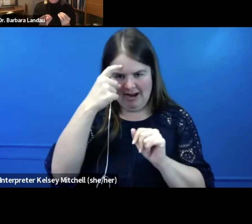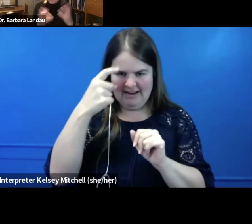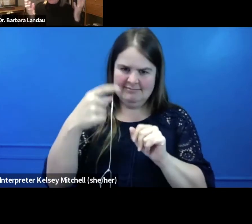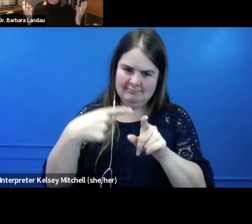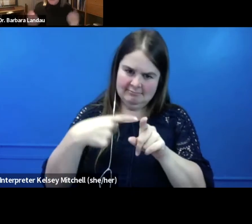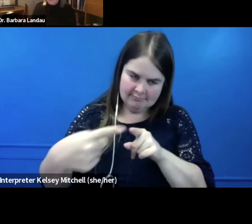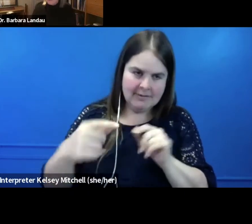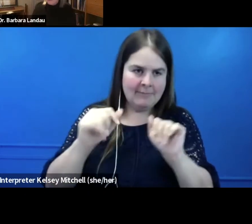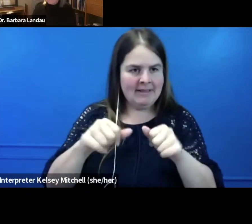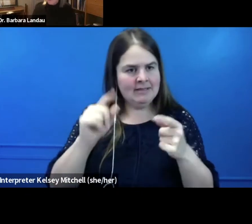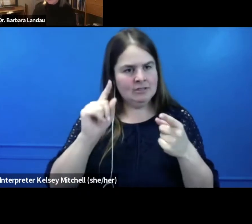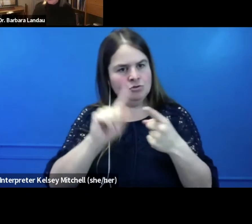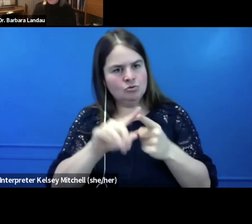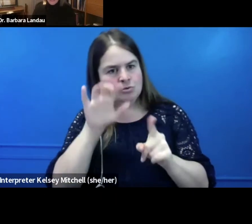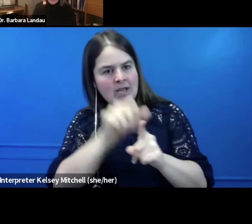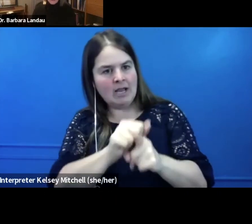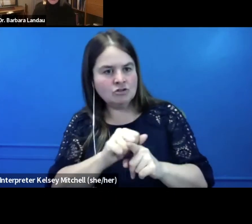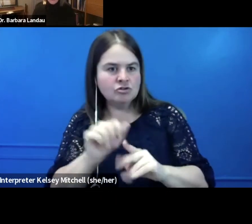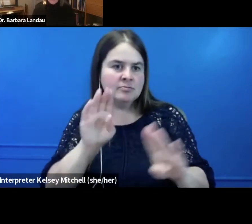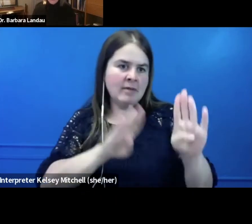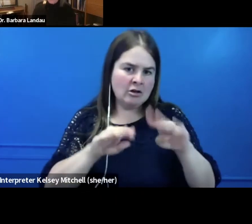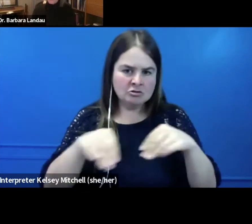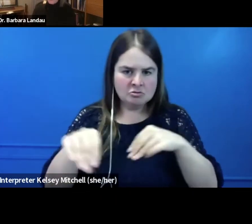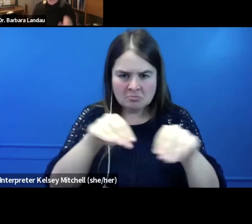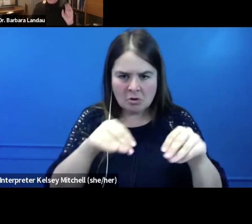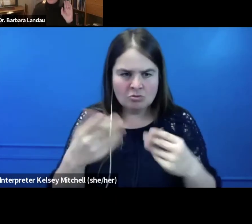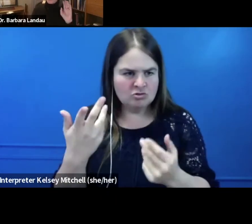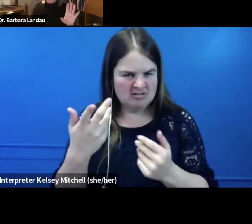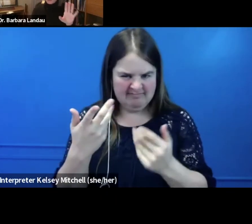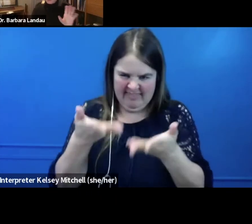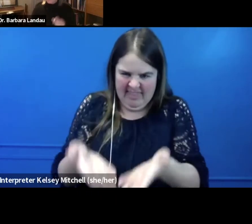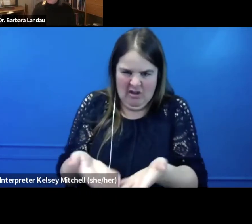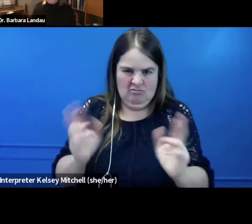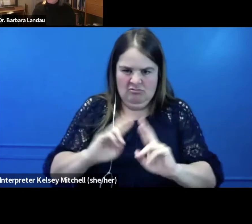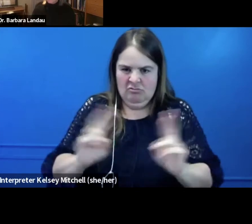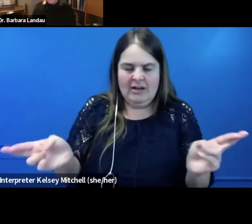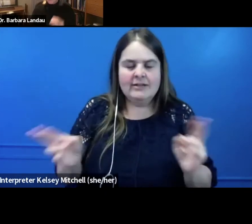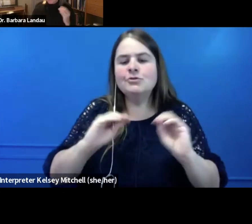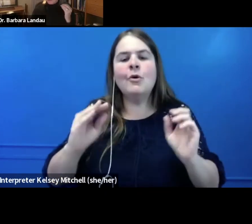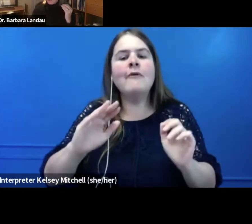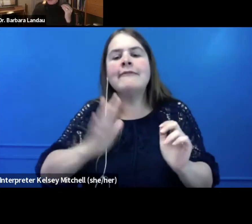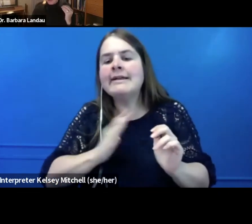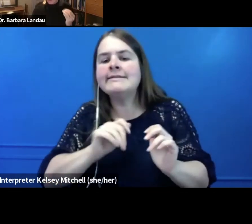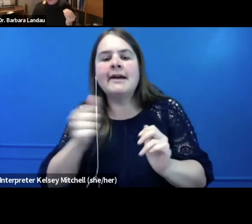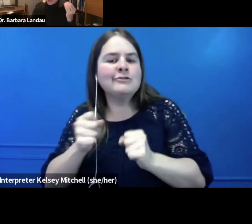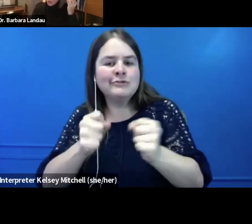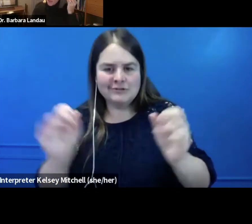can't do it using any fancy strategies and so that suggests to us that there